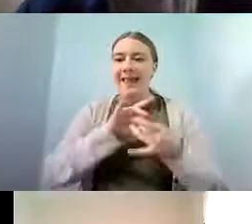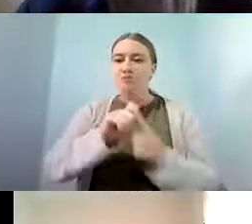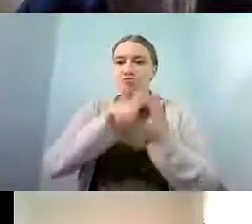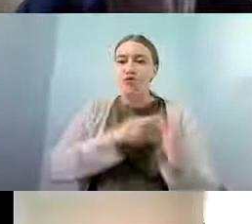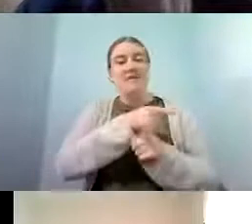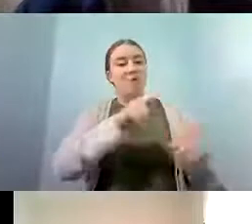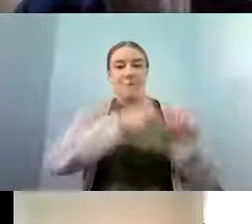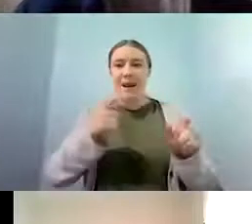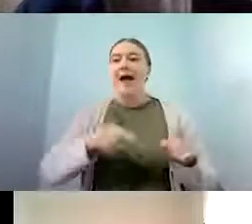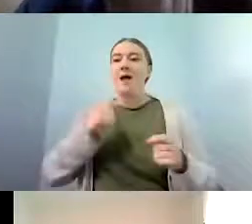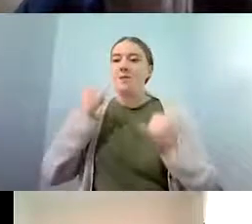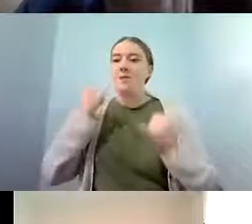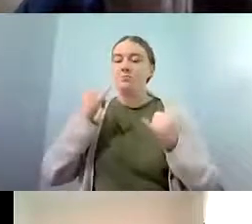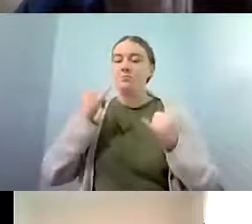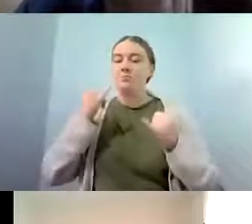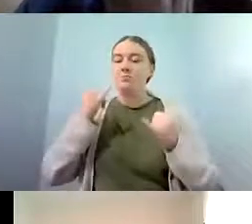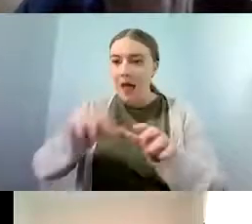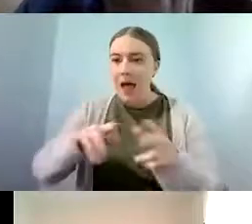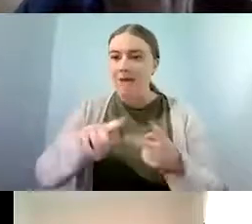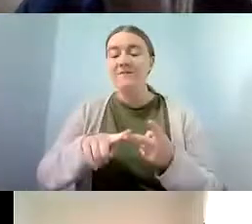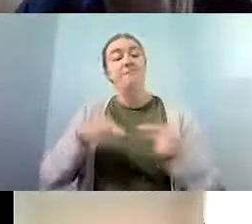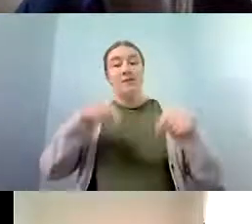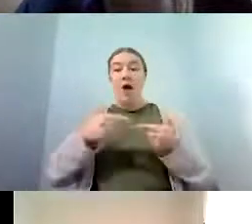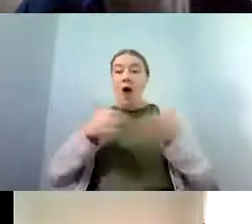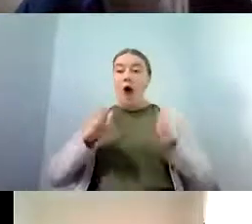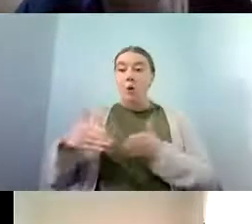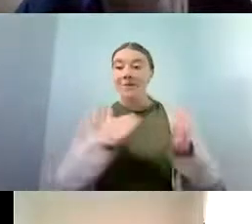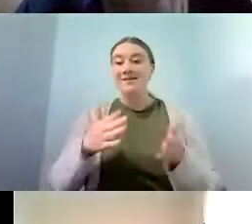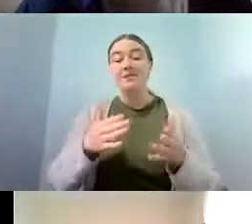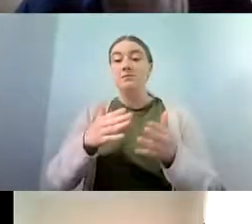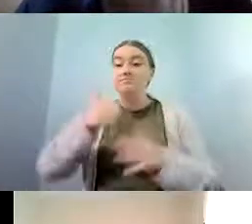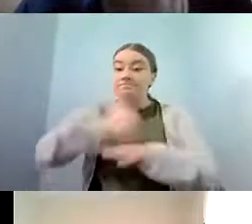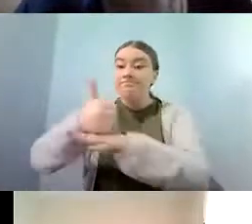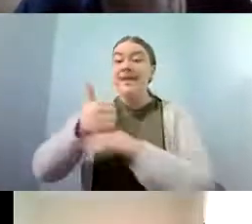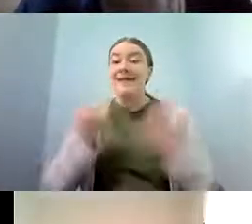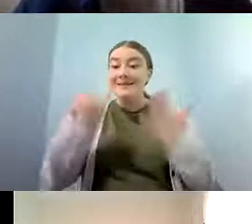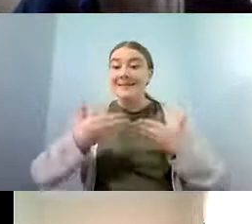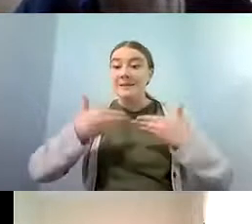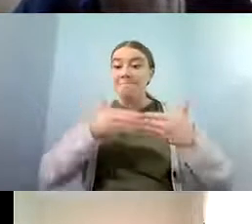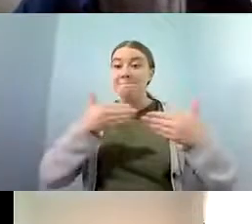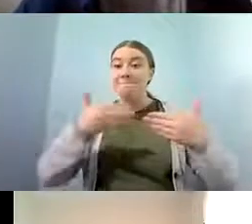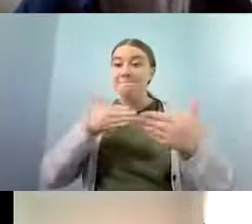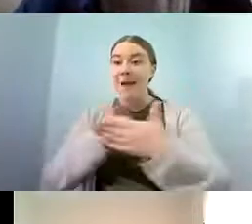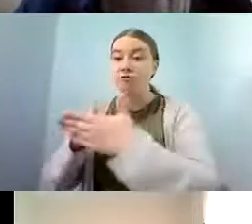and unlocking the severn is providing fish passage around six barriers on the river severn and its